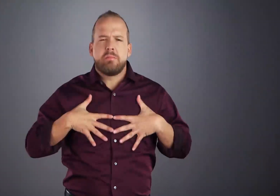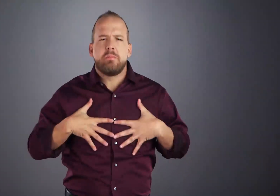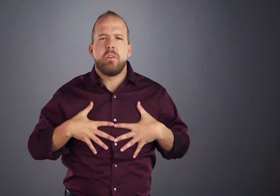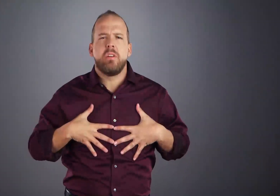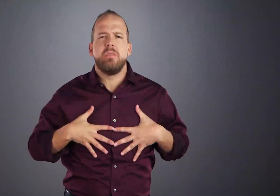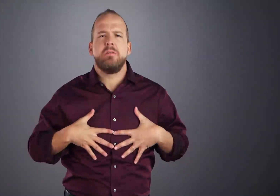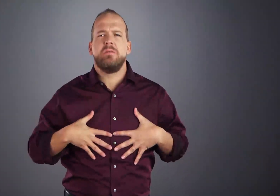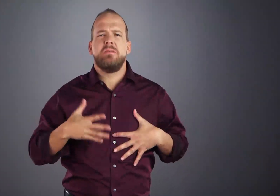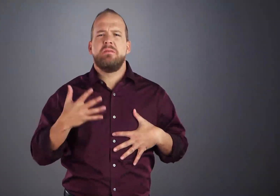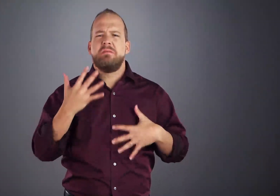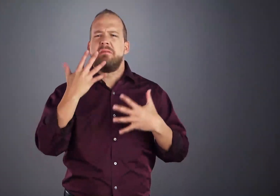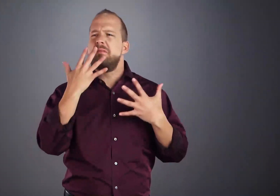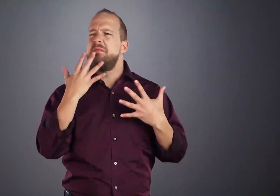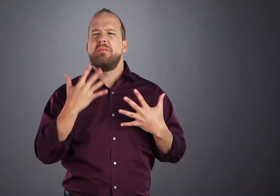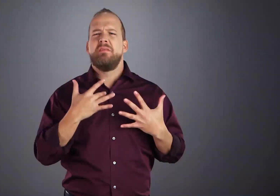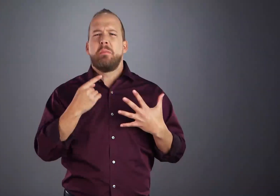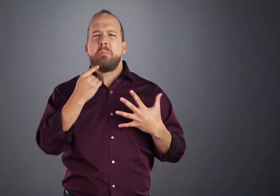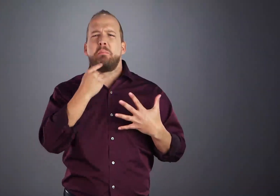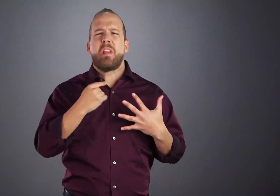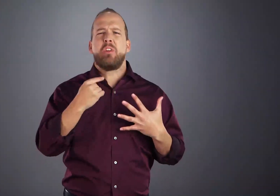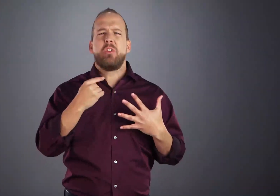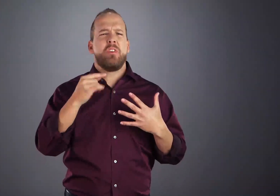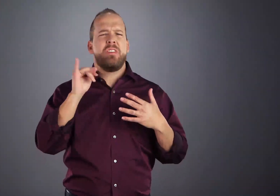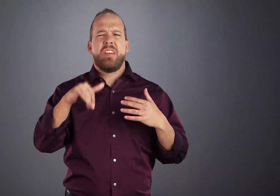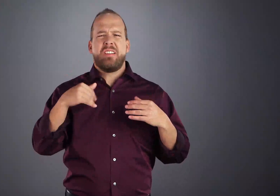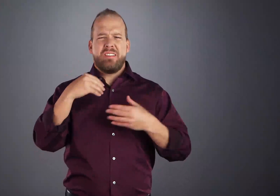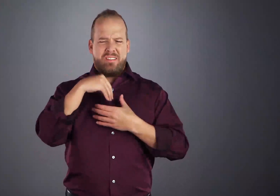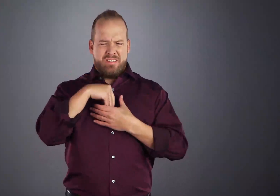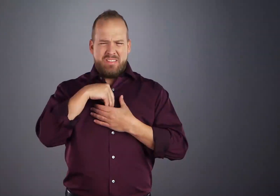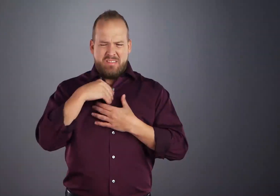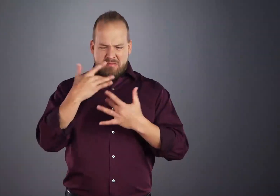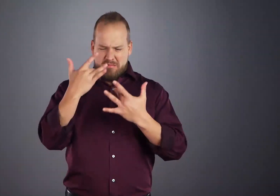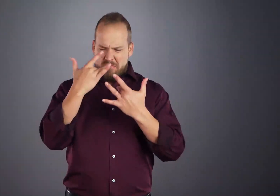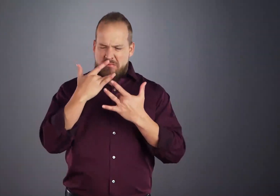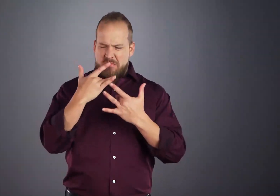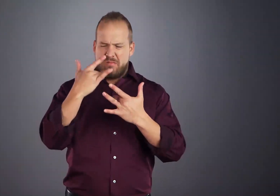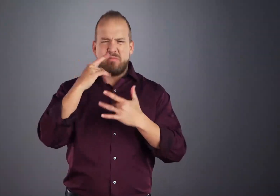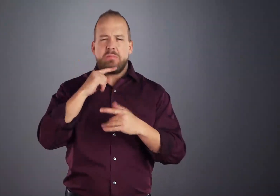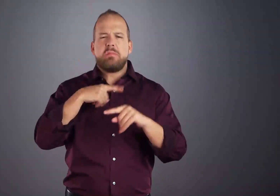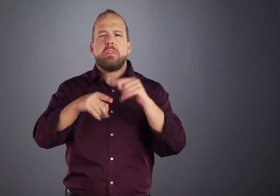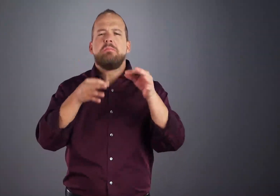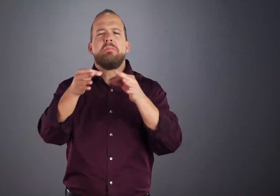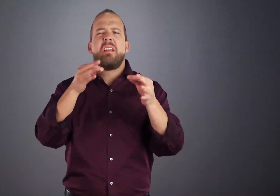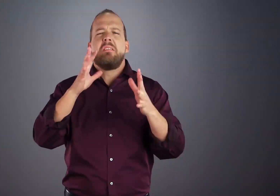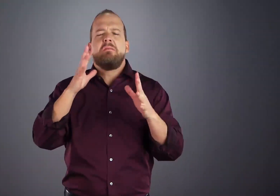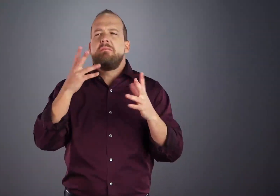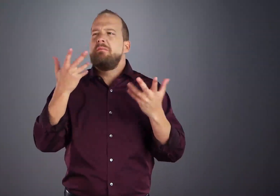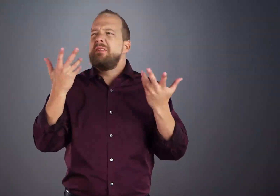No words can tell of the loneliness and despair I found in that bitter morass of self-pity.